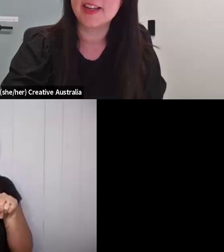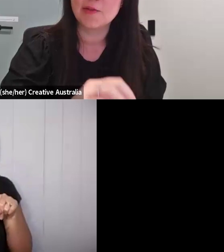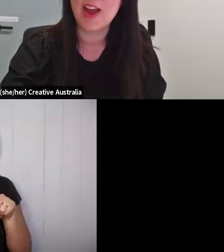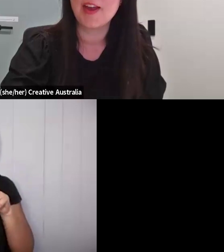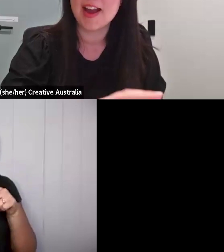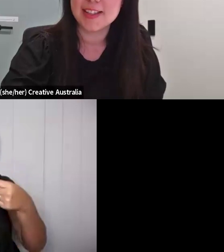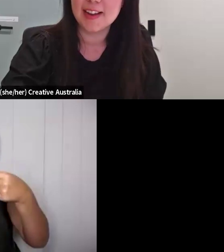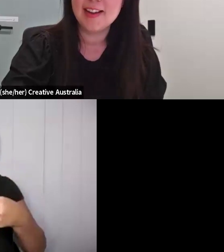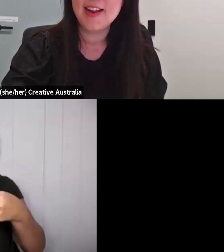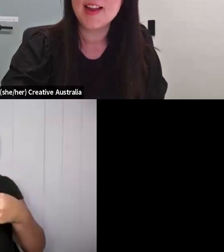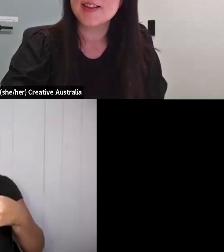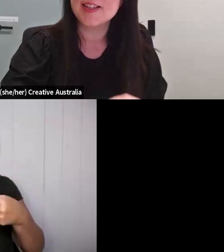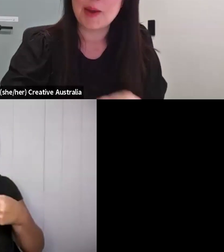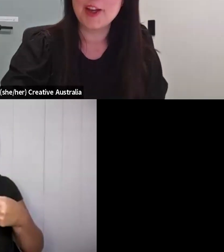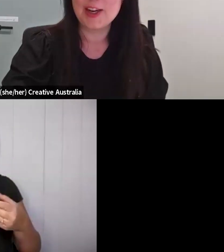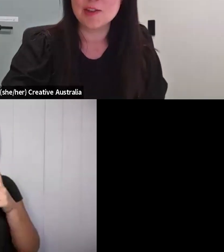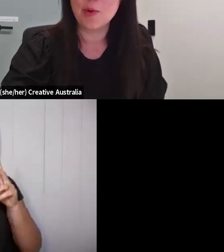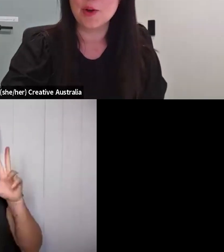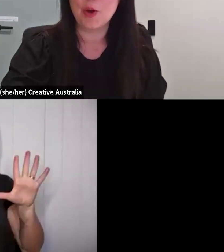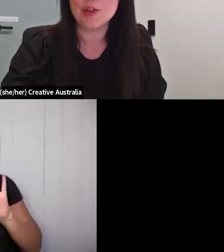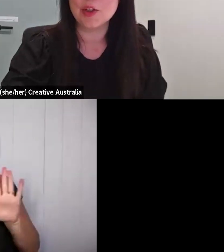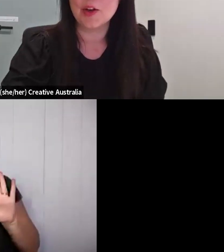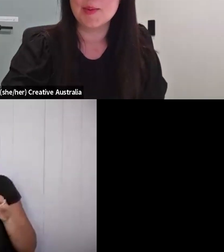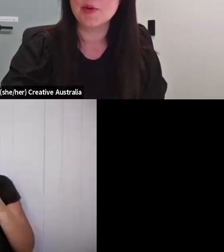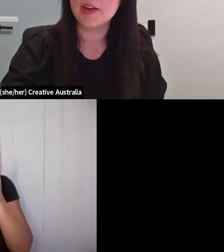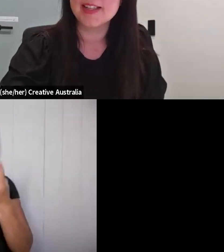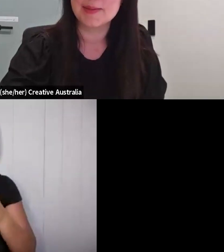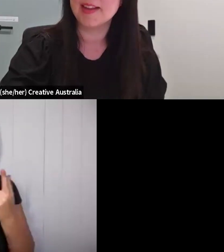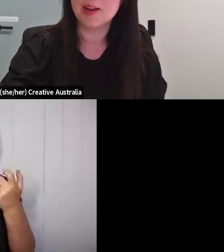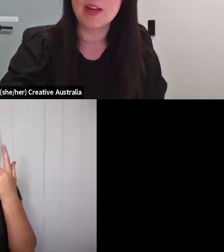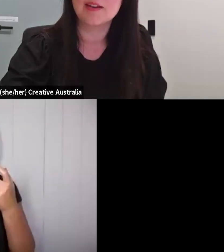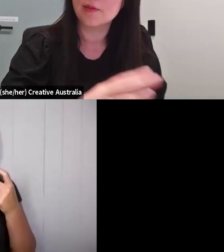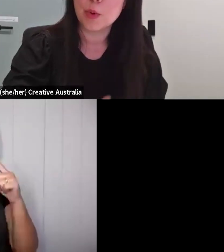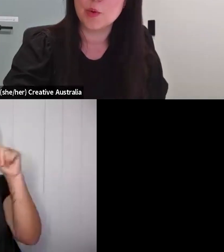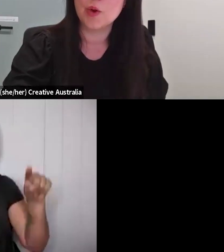it is around the idea, the speculation of what you are going to do. Imagery is something we will look